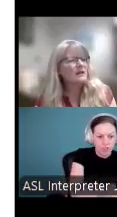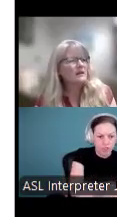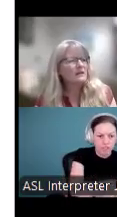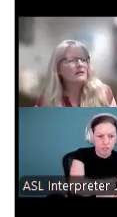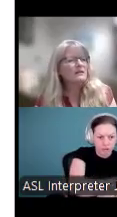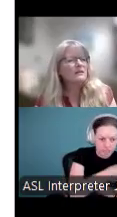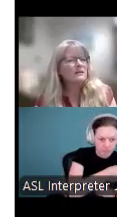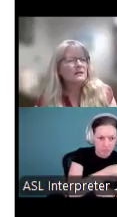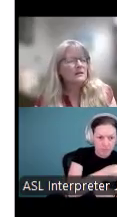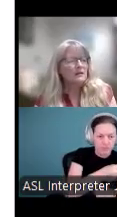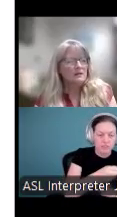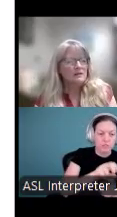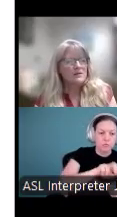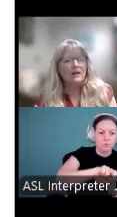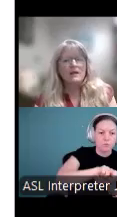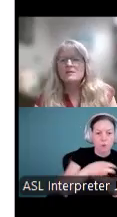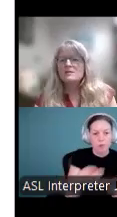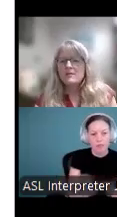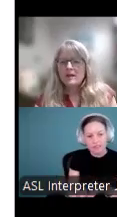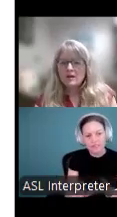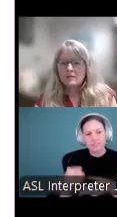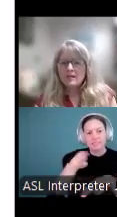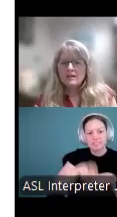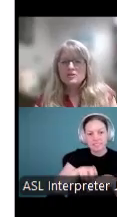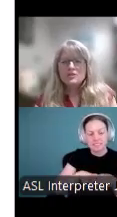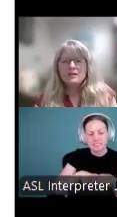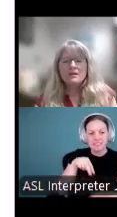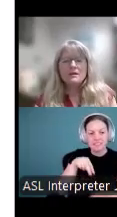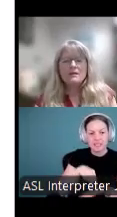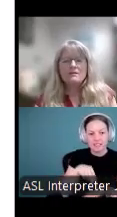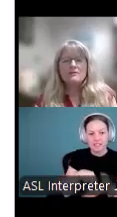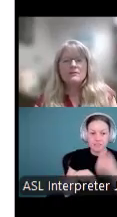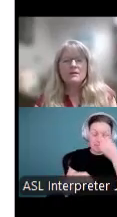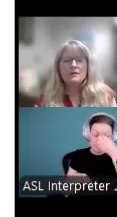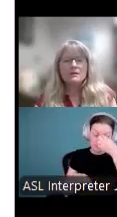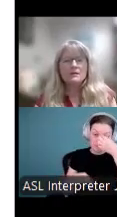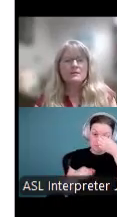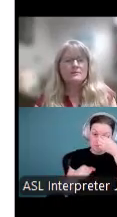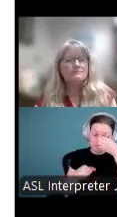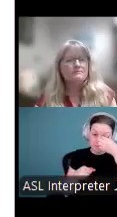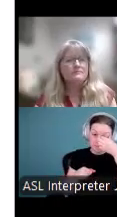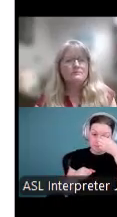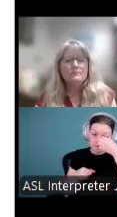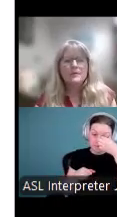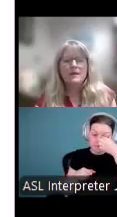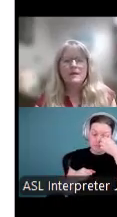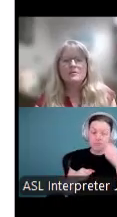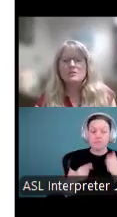standing, so that comes from that combination of being able